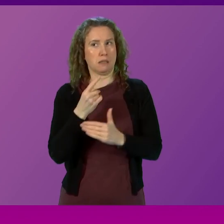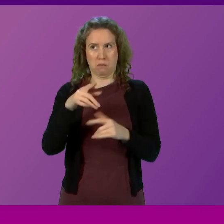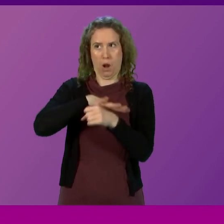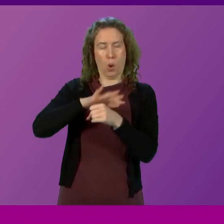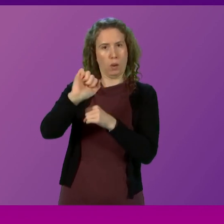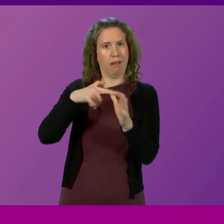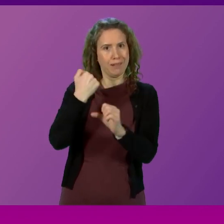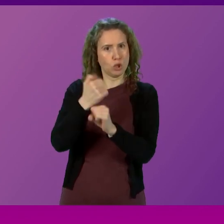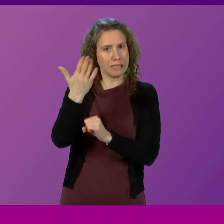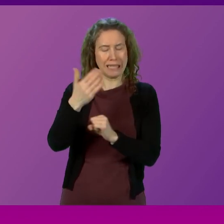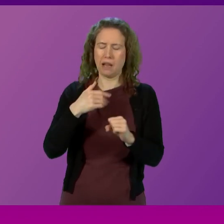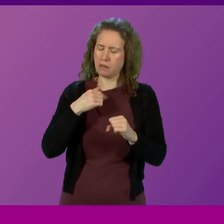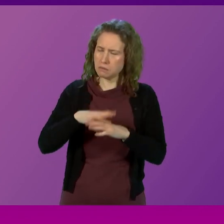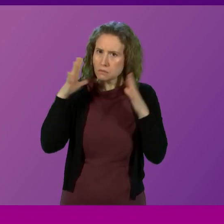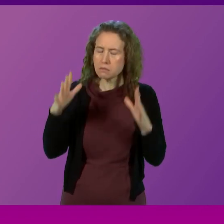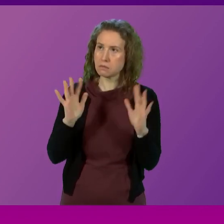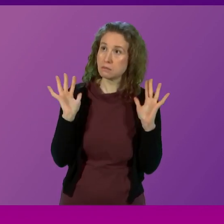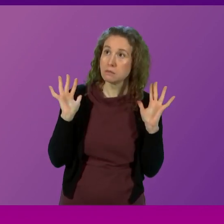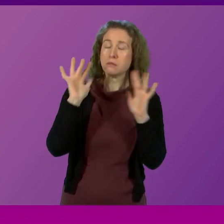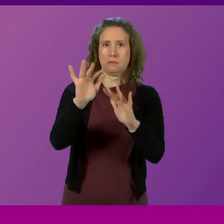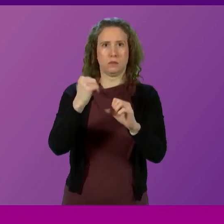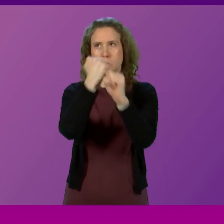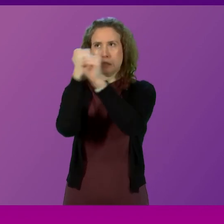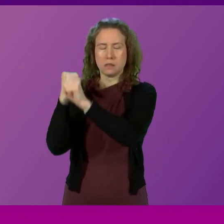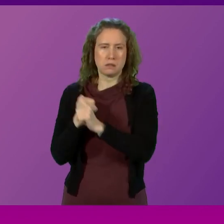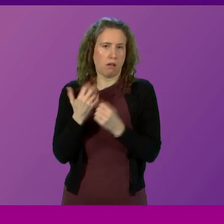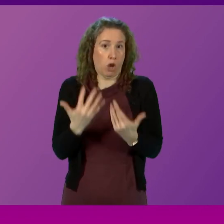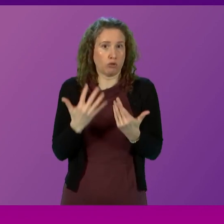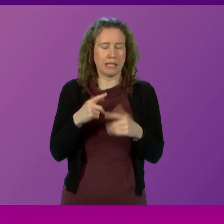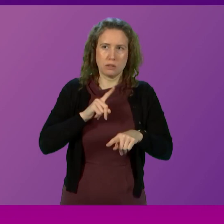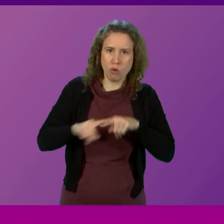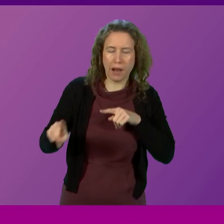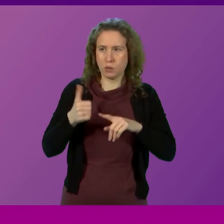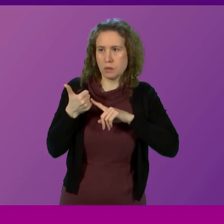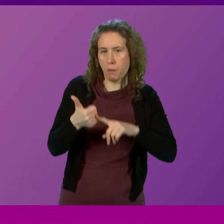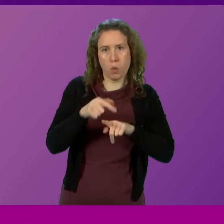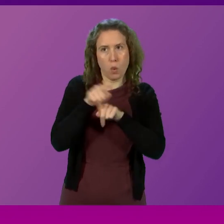and a significant response is being and has been mobilised to support the affected communities.